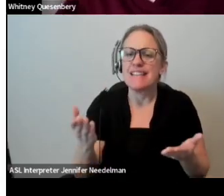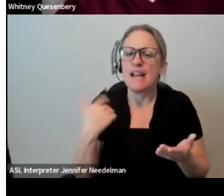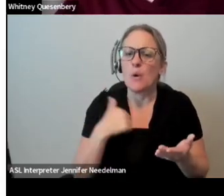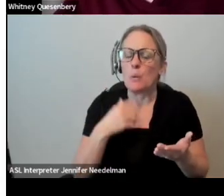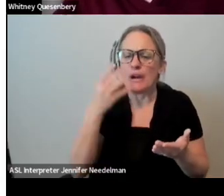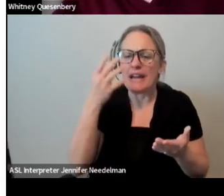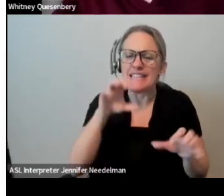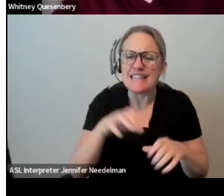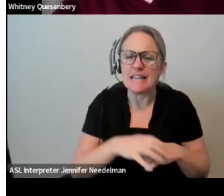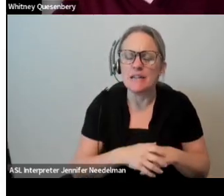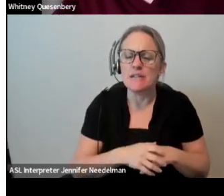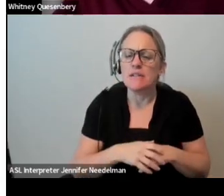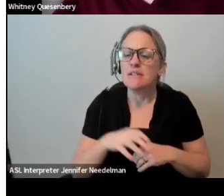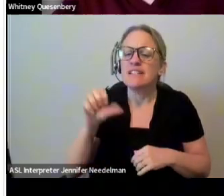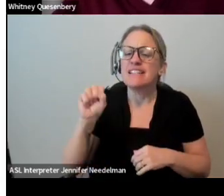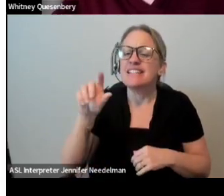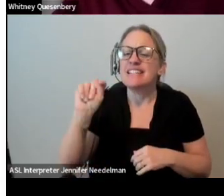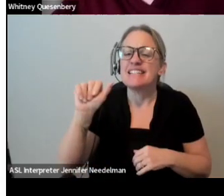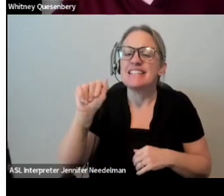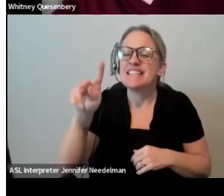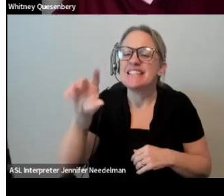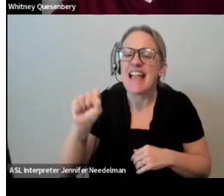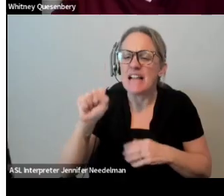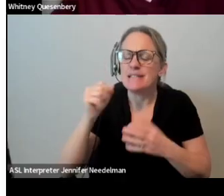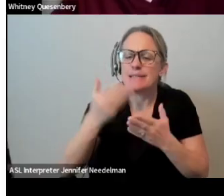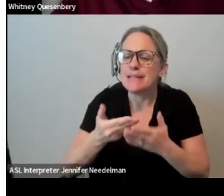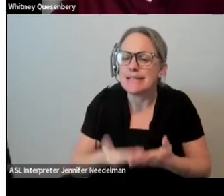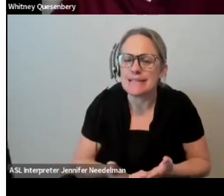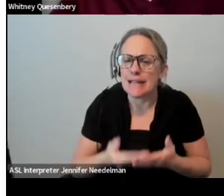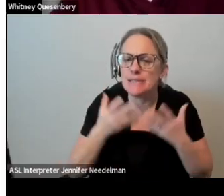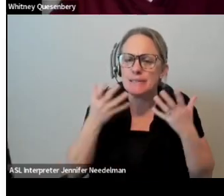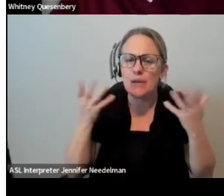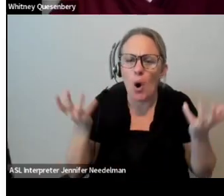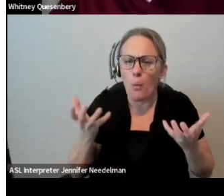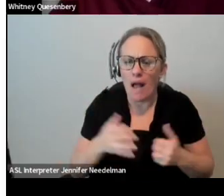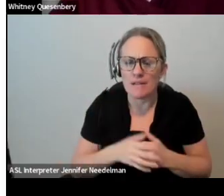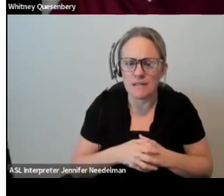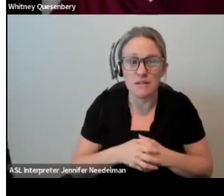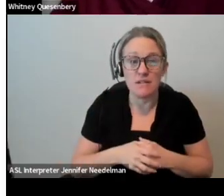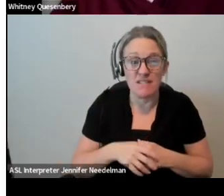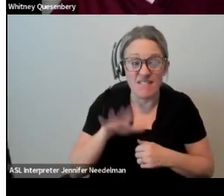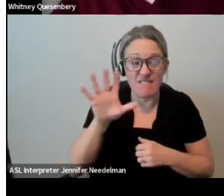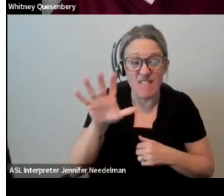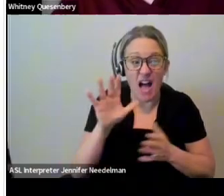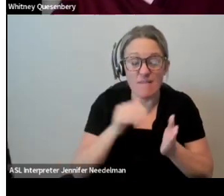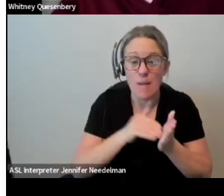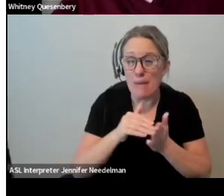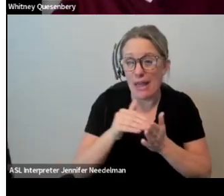And in the book that these are all citations, but you know, there are some 5 million people with fibromyalgia,